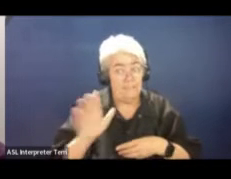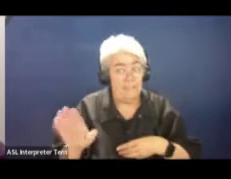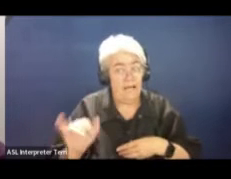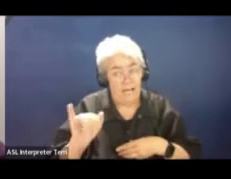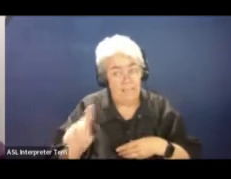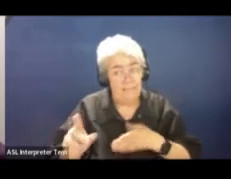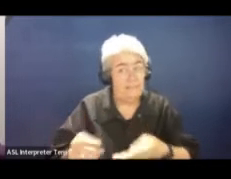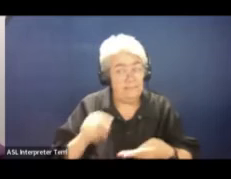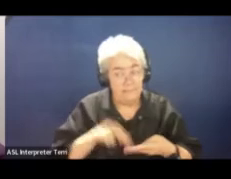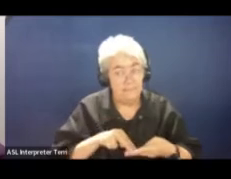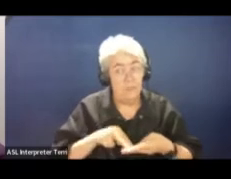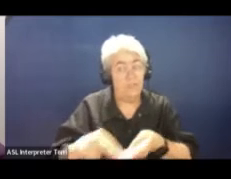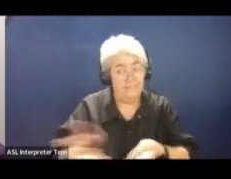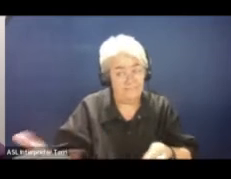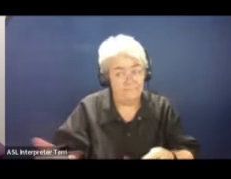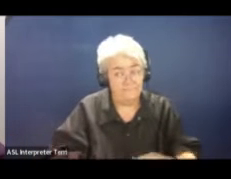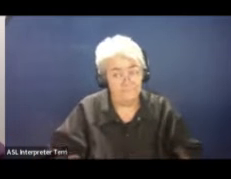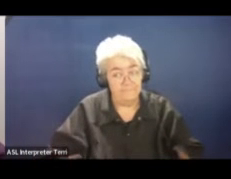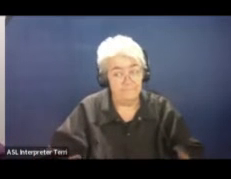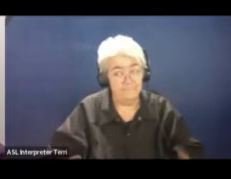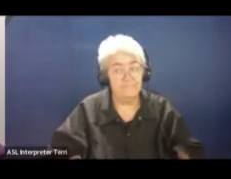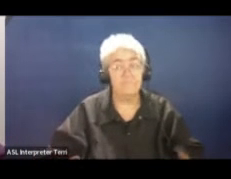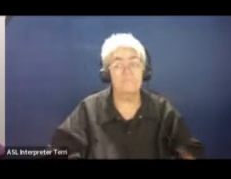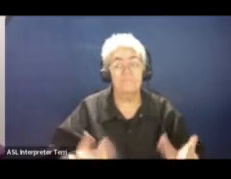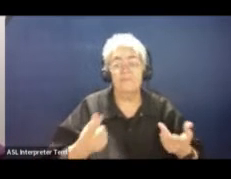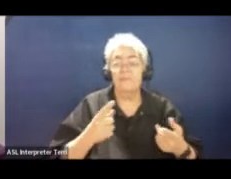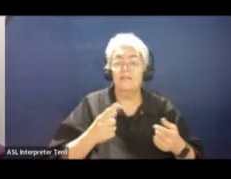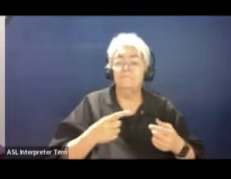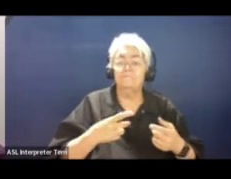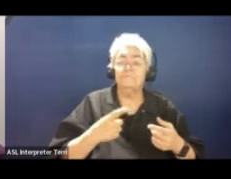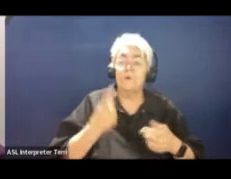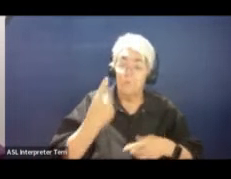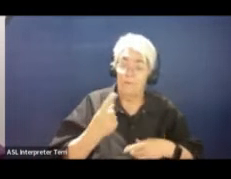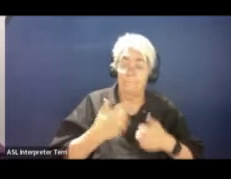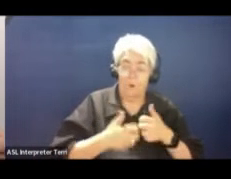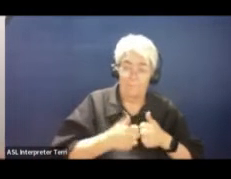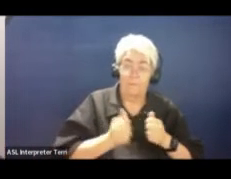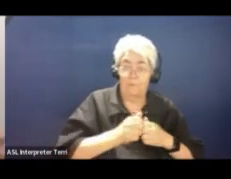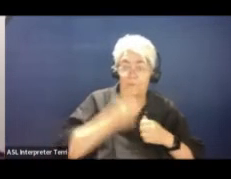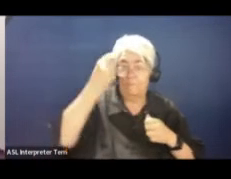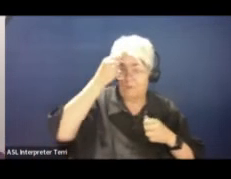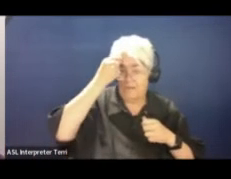dots. A symptom is not understanding connection and outcome. So we are connecting